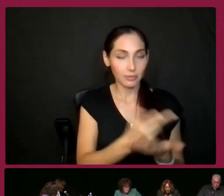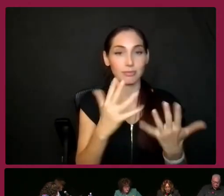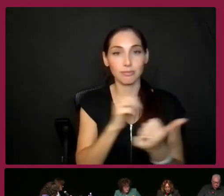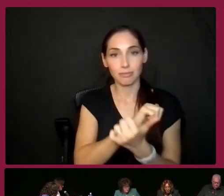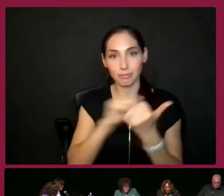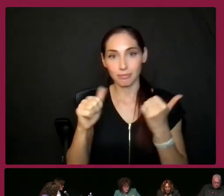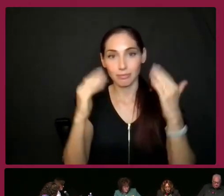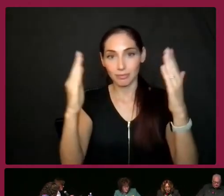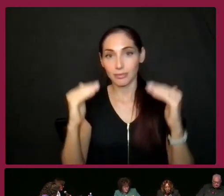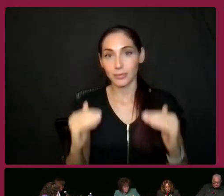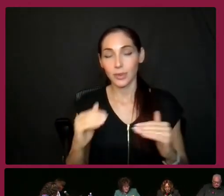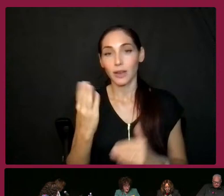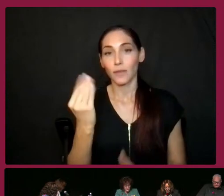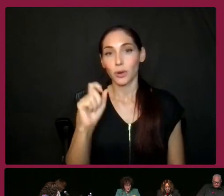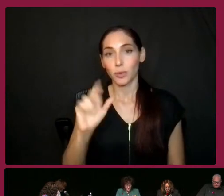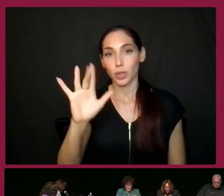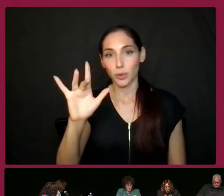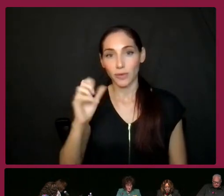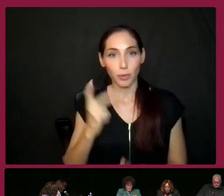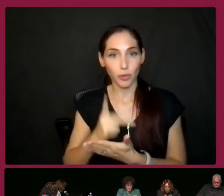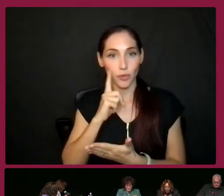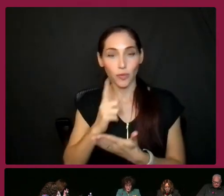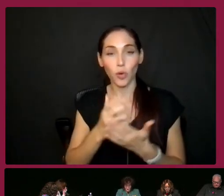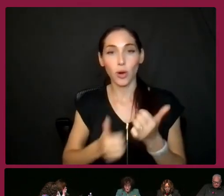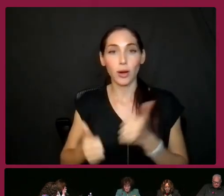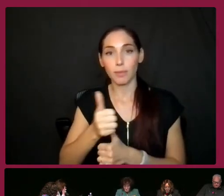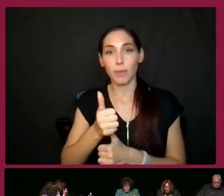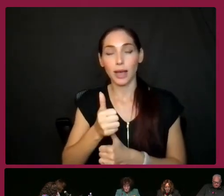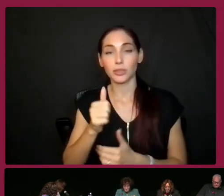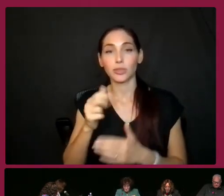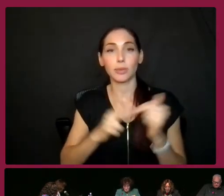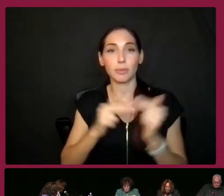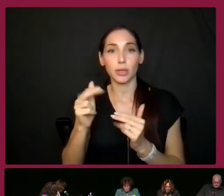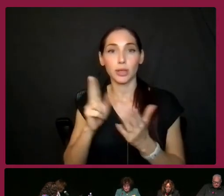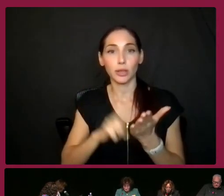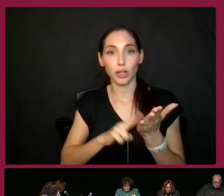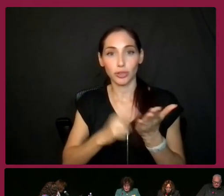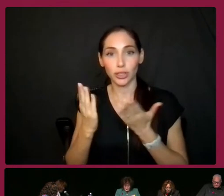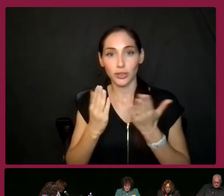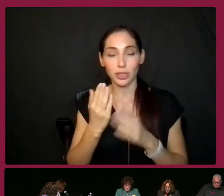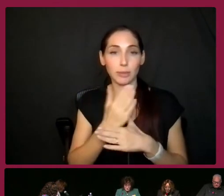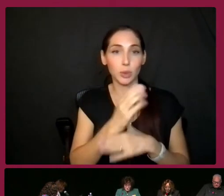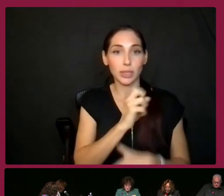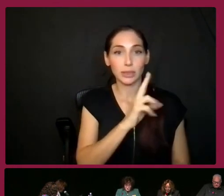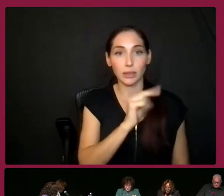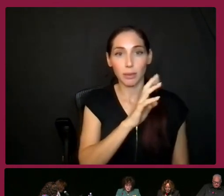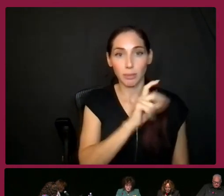1425, approval of master field contract for services between Sunbelt Controls and Antelope